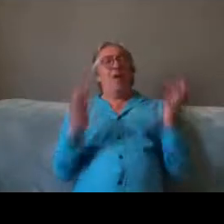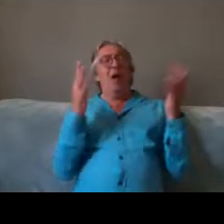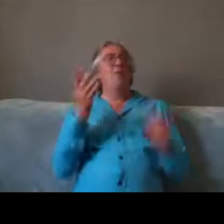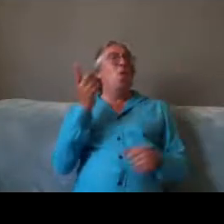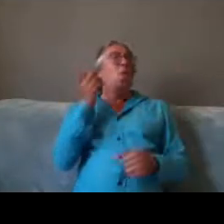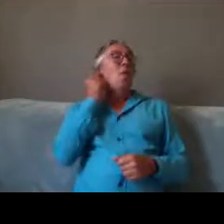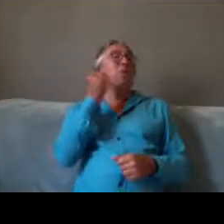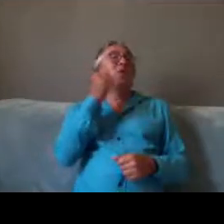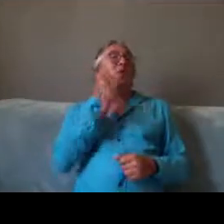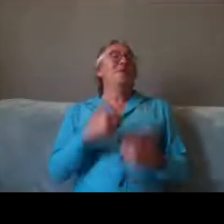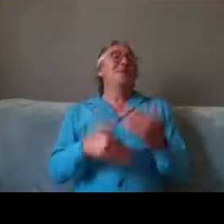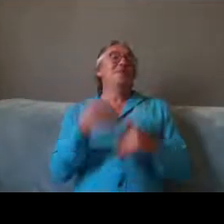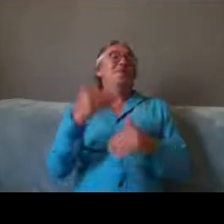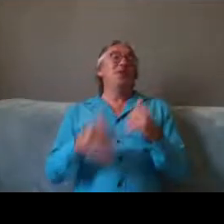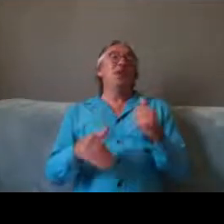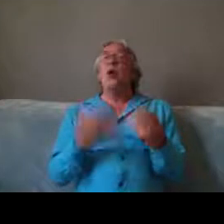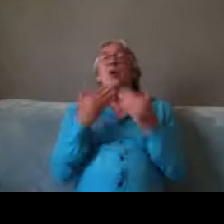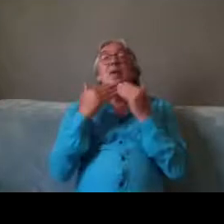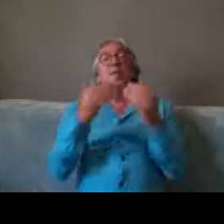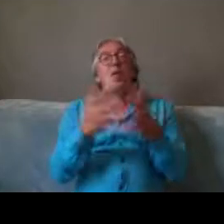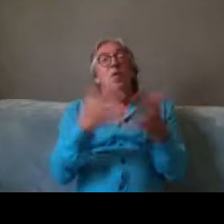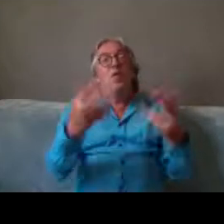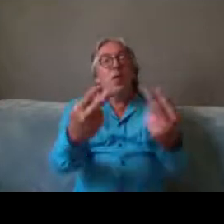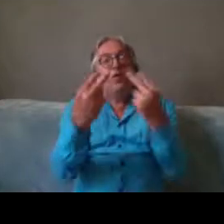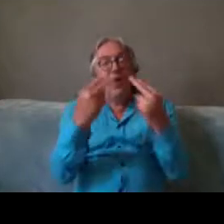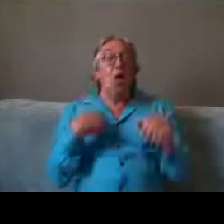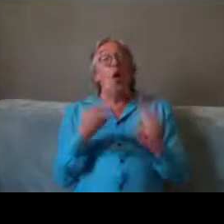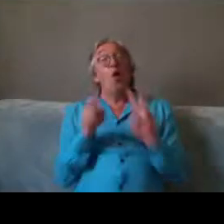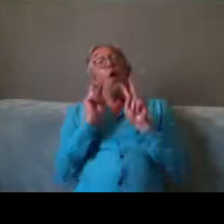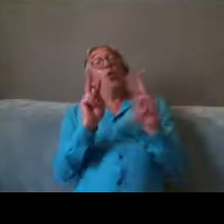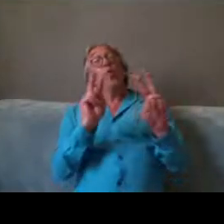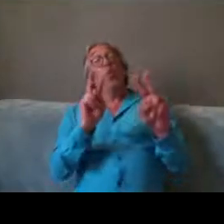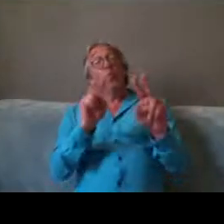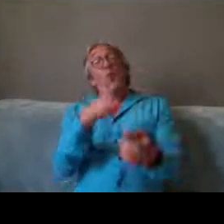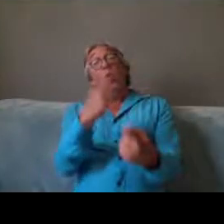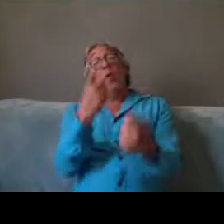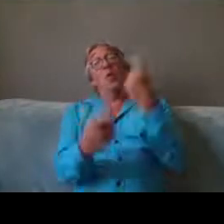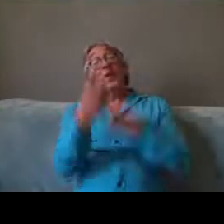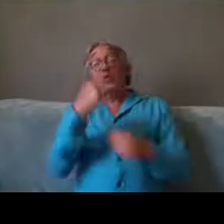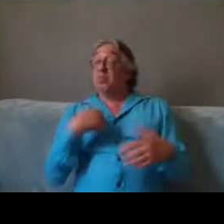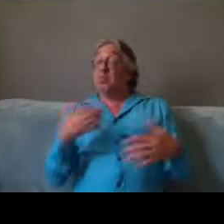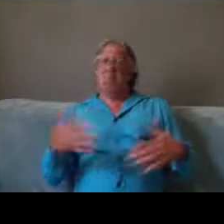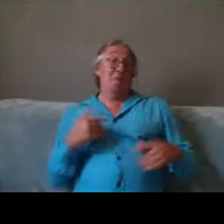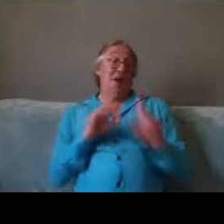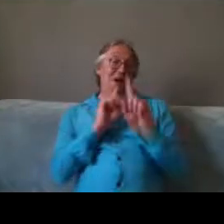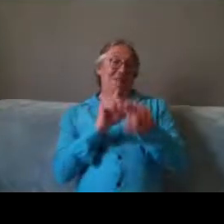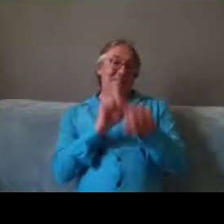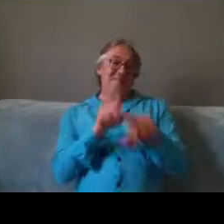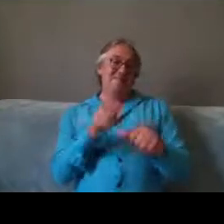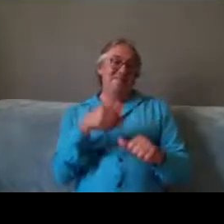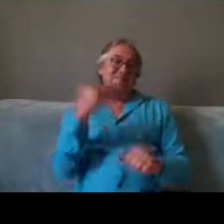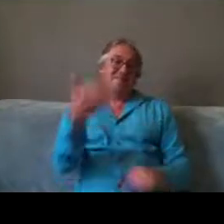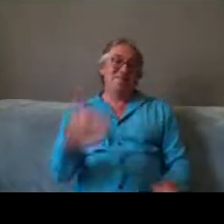for the universities in Flanders and for the Ministry of Education. This strategy includes some targets to achieve.